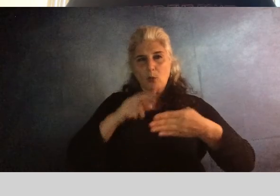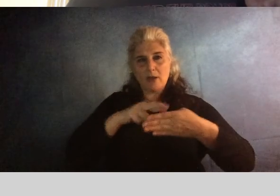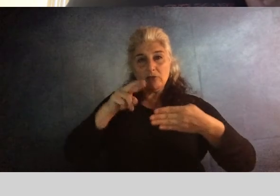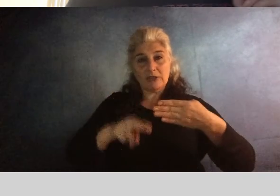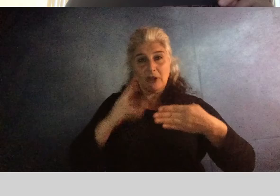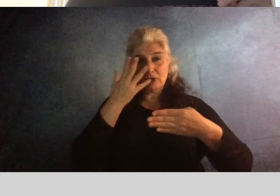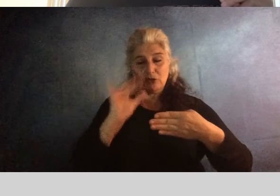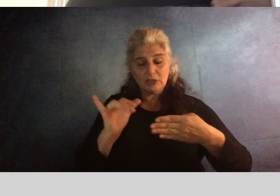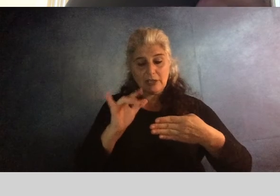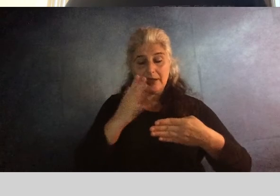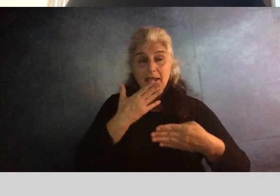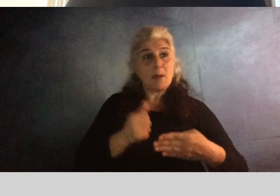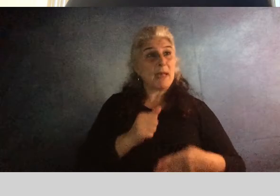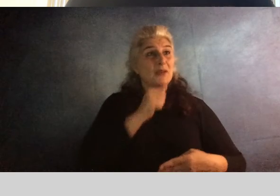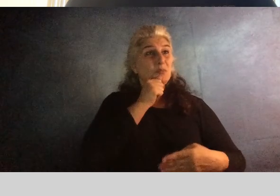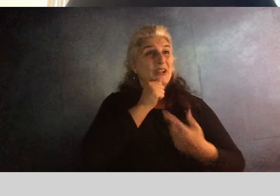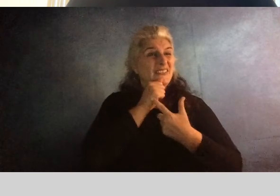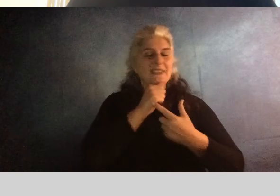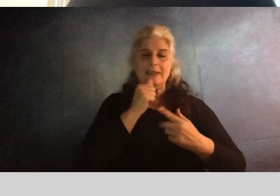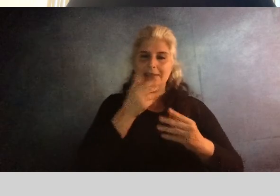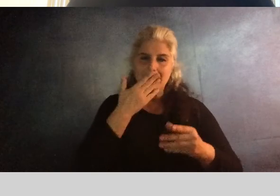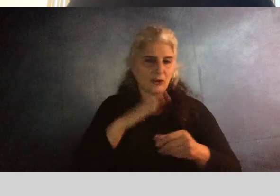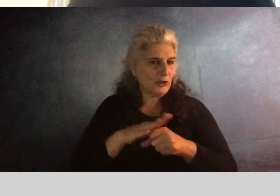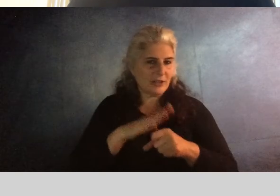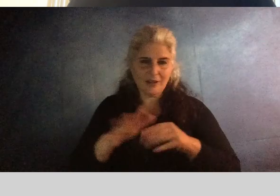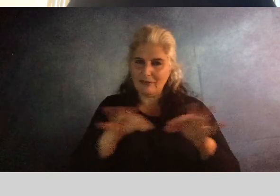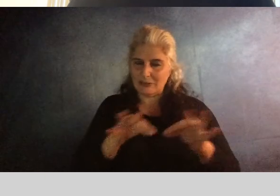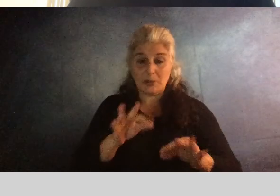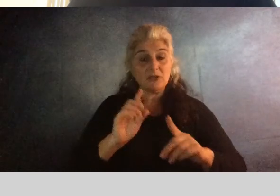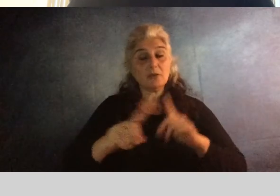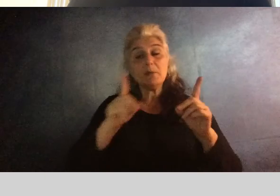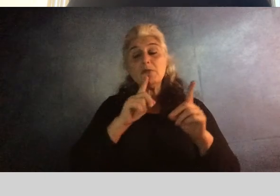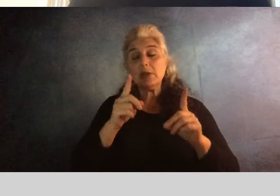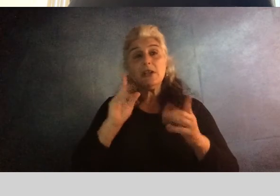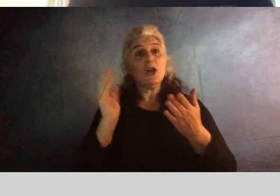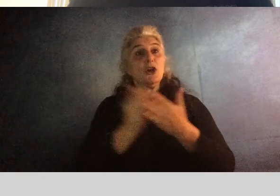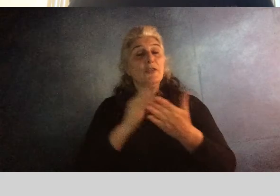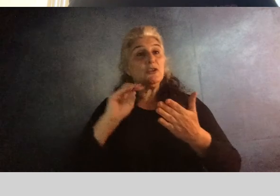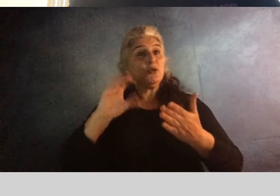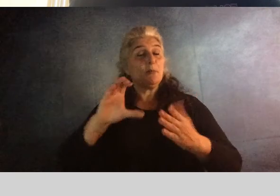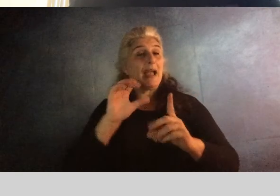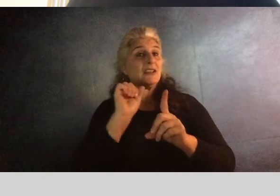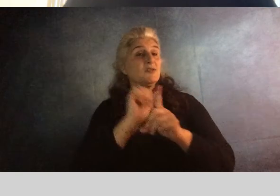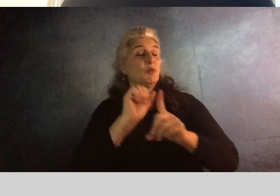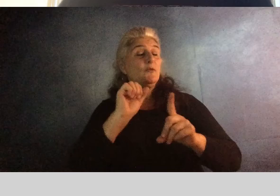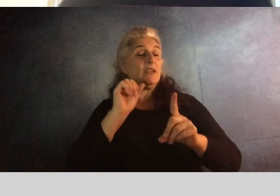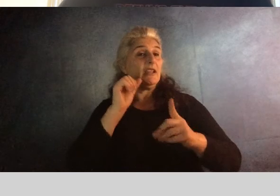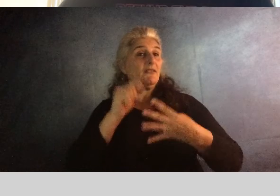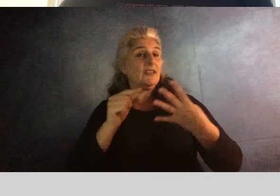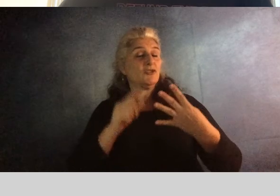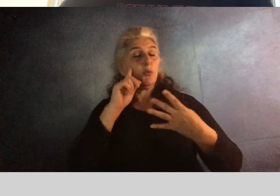"Better privacy" isn't an explicit enough explanation, whereas "the new MAC address spoofing feature would better protect user privacy when they connect